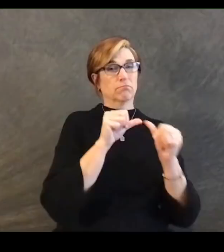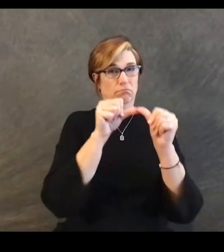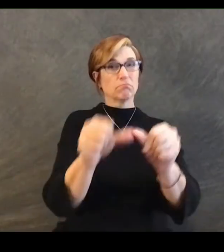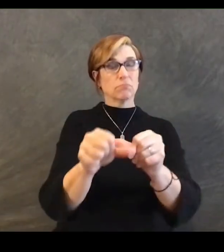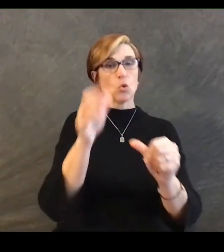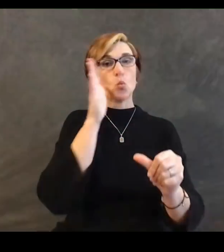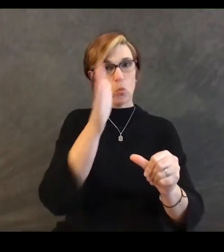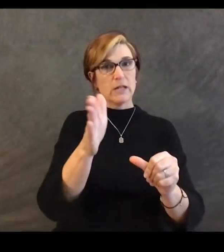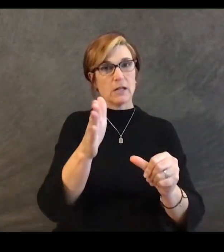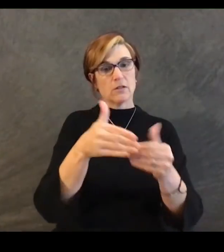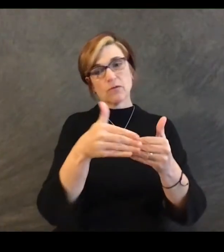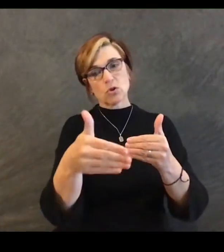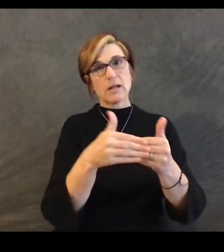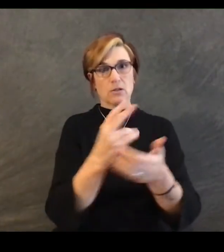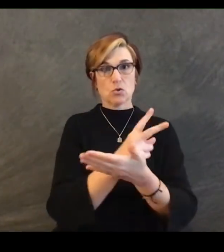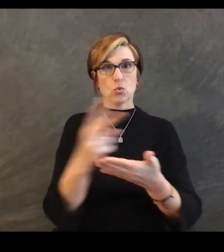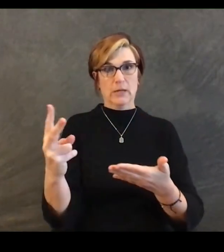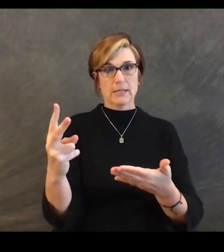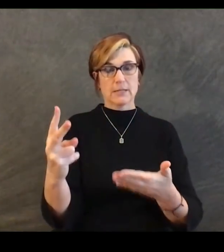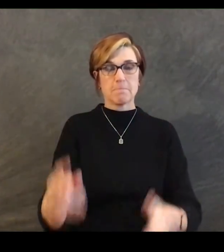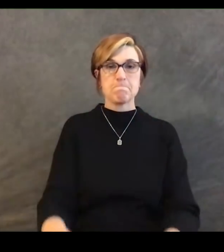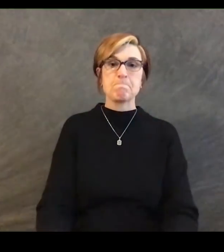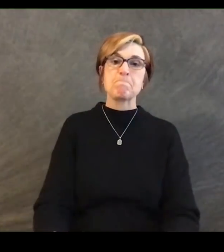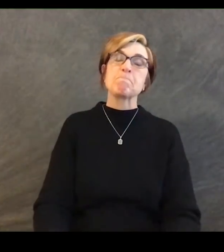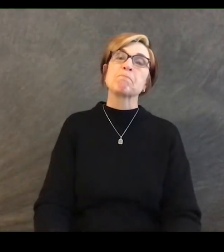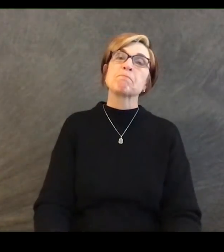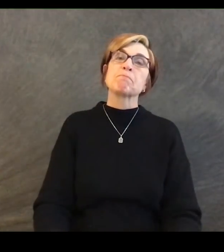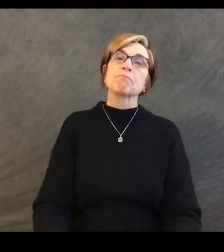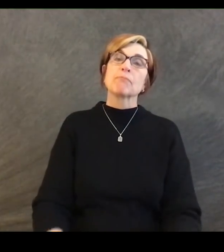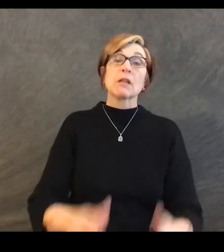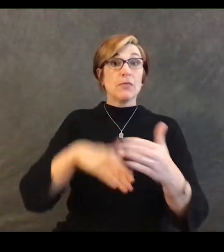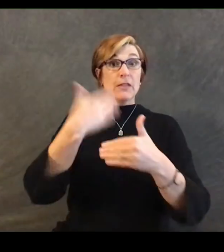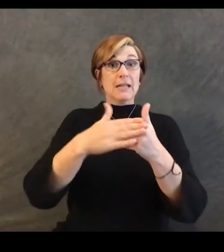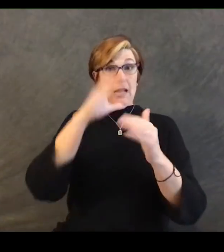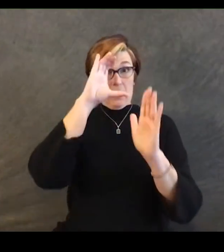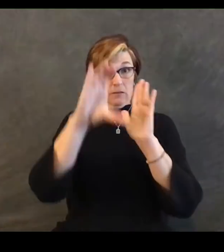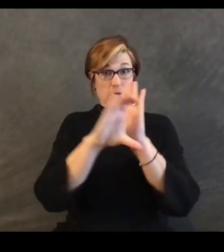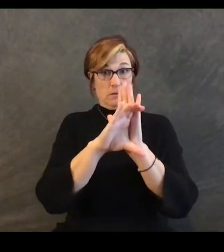but this is a slide that gives us great hope and understanding about what is